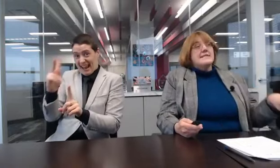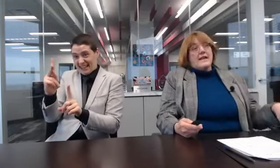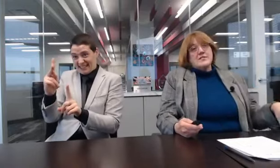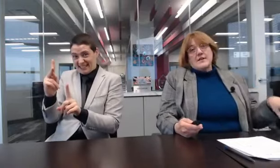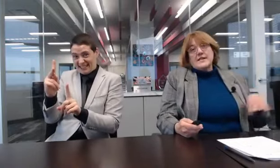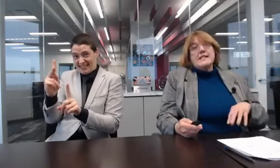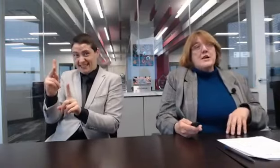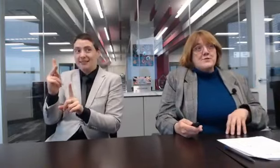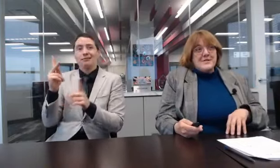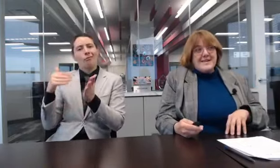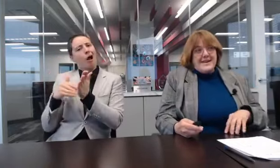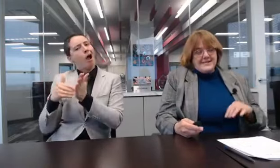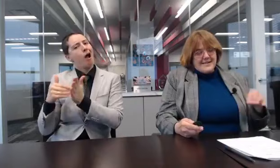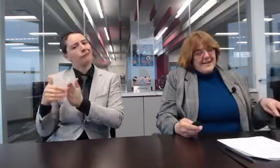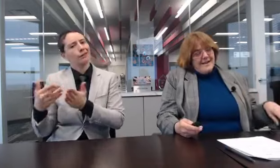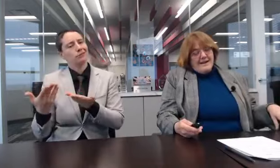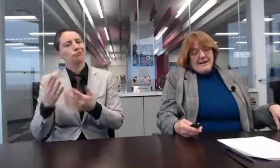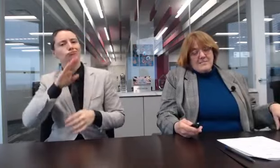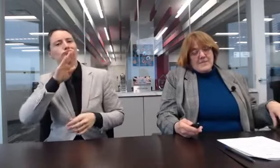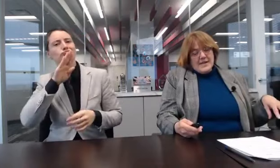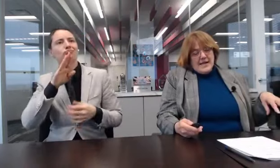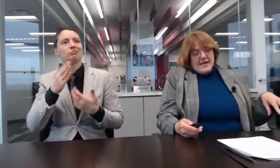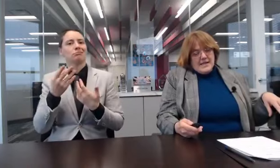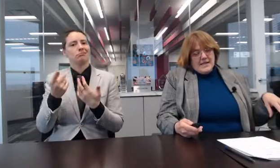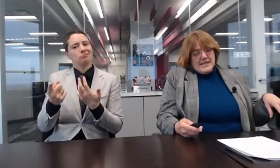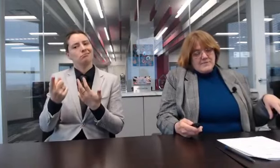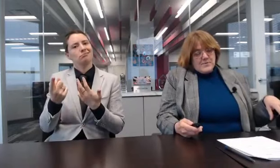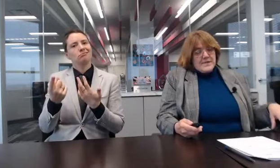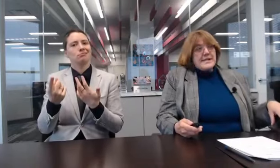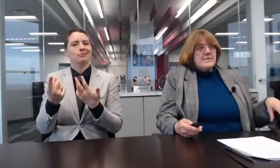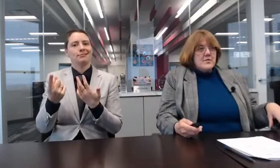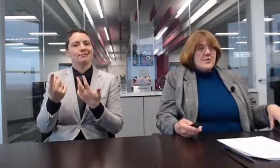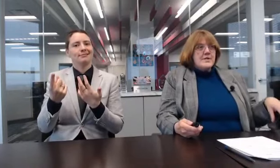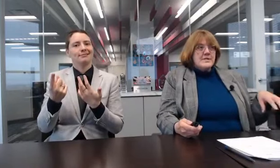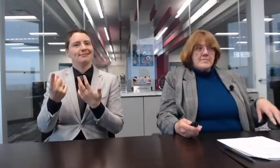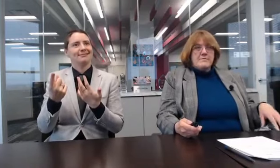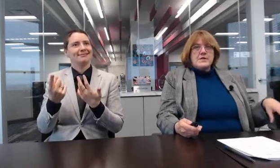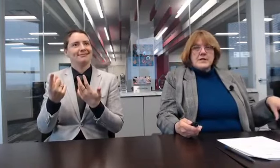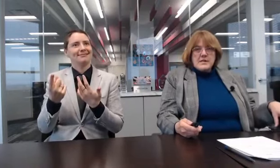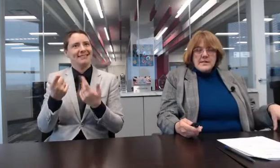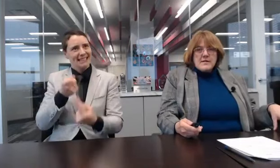that child cannot do the task. It's really important to be really clear